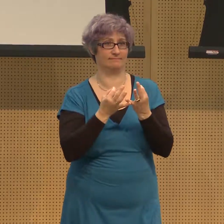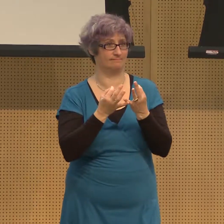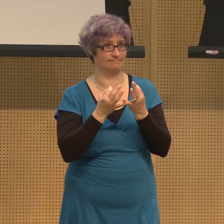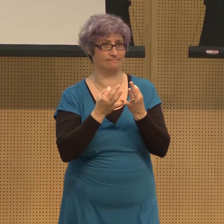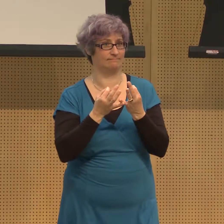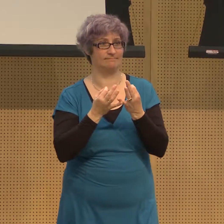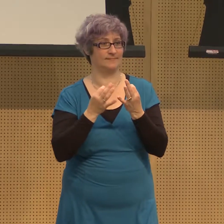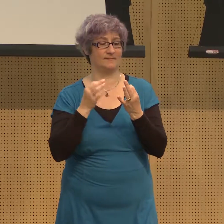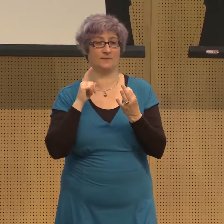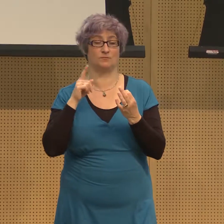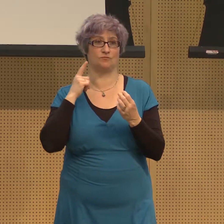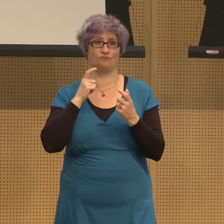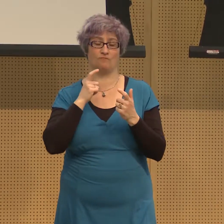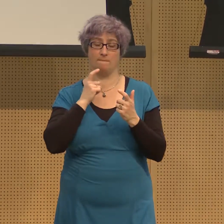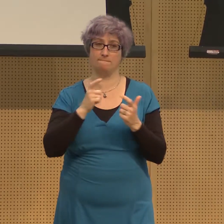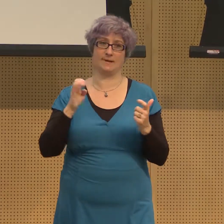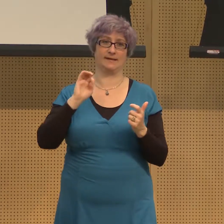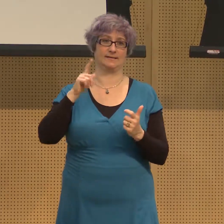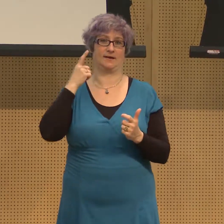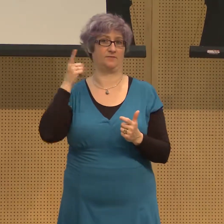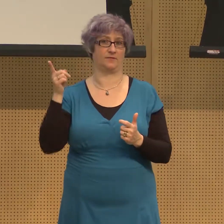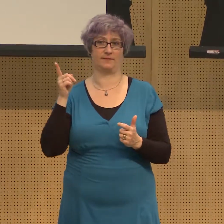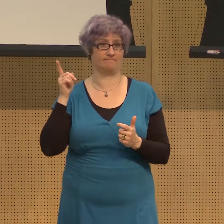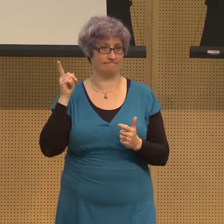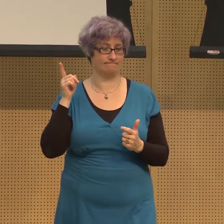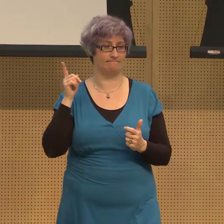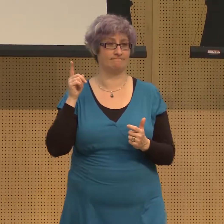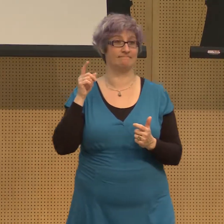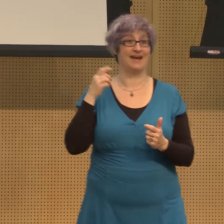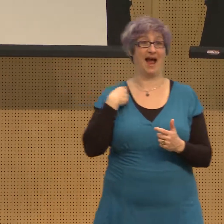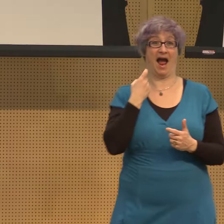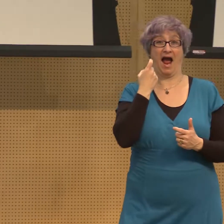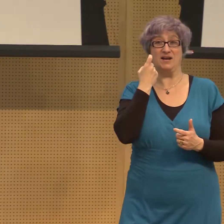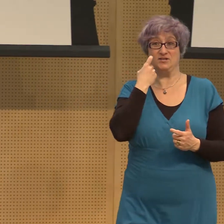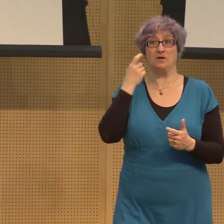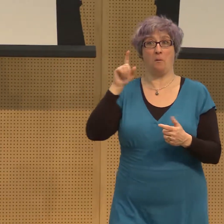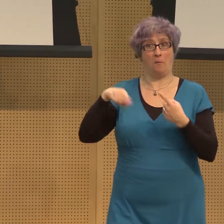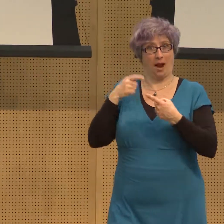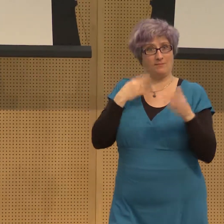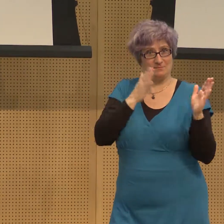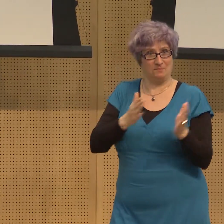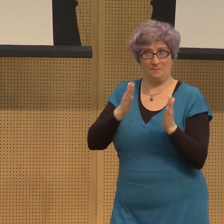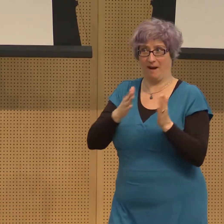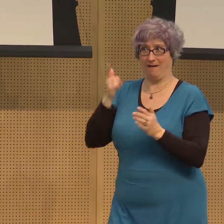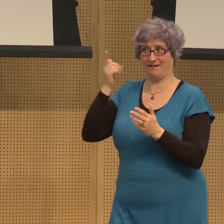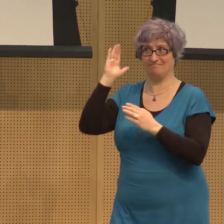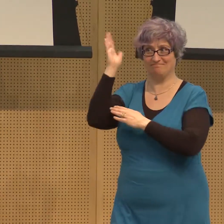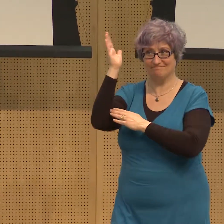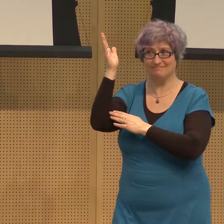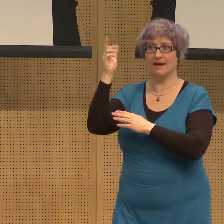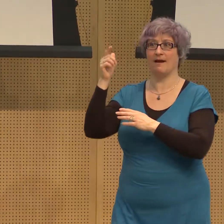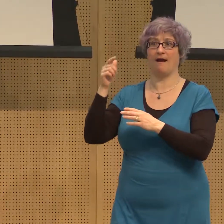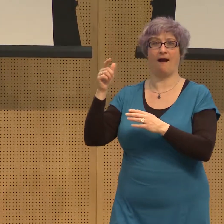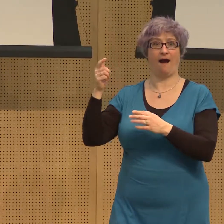At that time, they didn't have any pictures of their family. So this photograph up here is a very big deal.